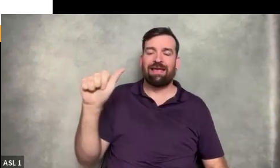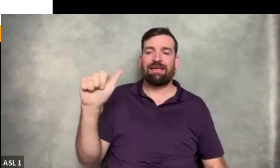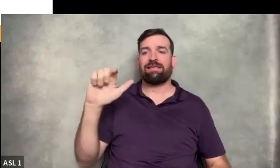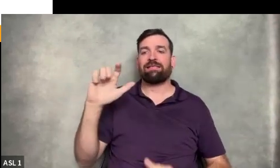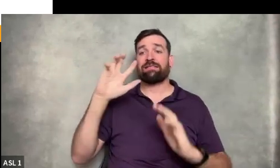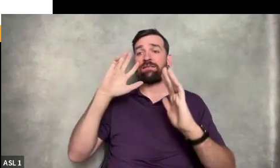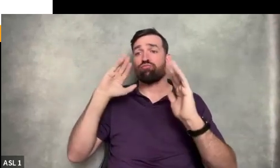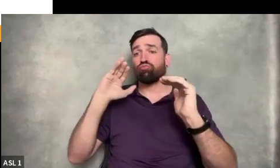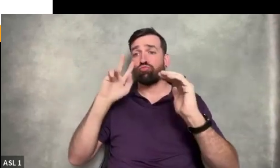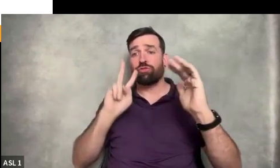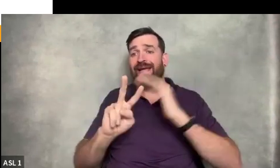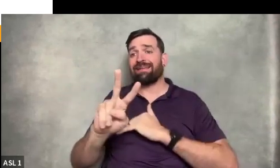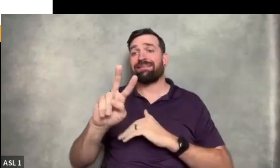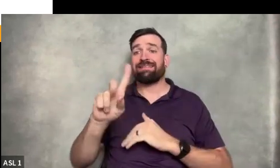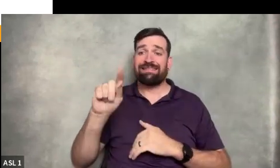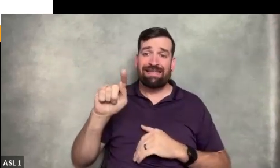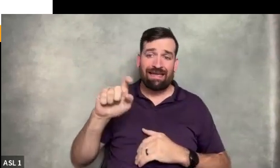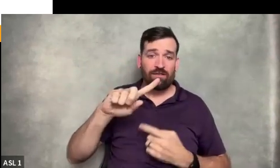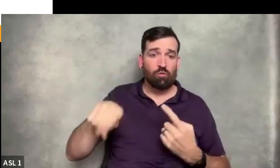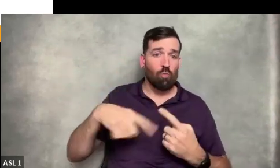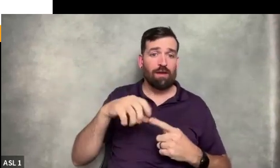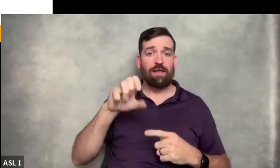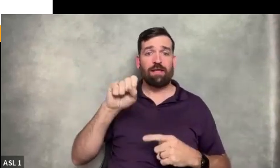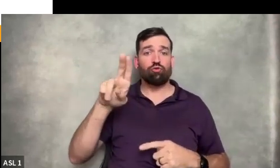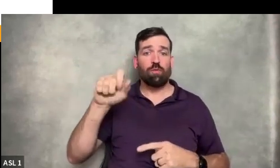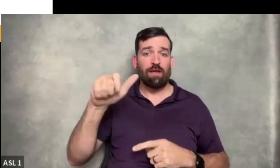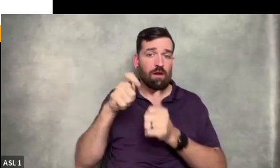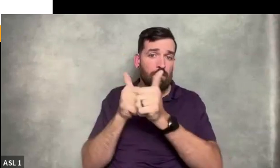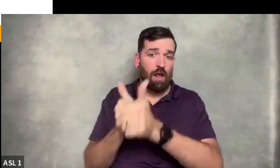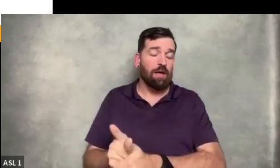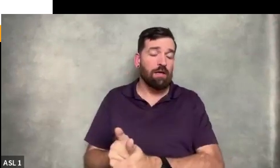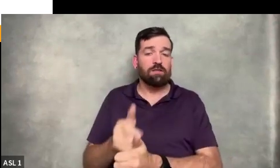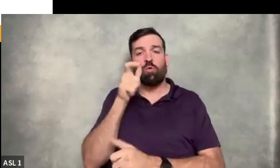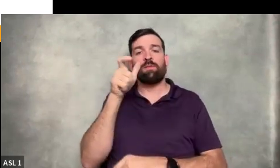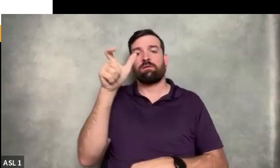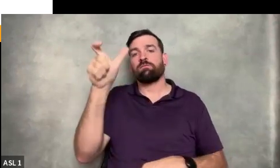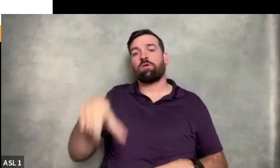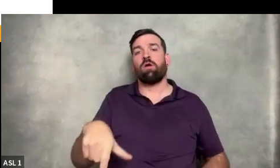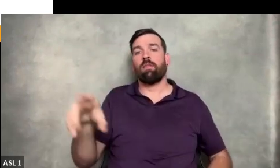which the SUA would be in compliance would be inserted in column D. So here in this case,